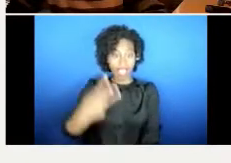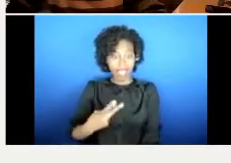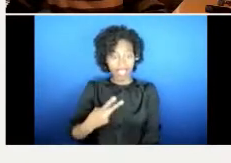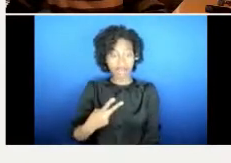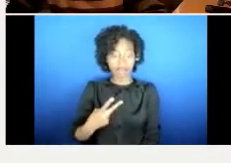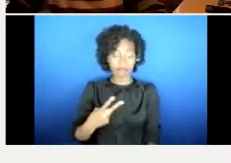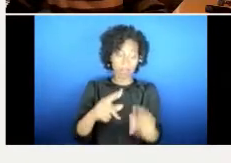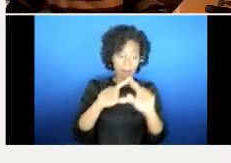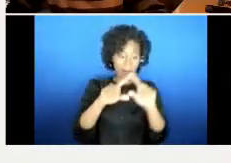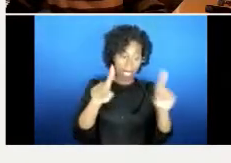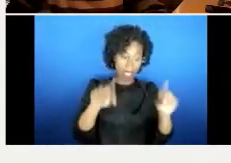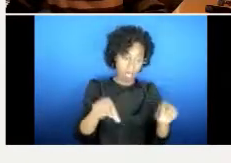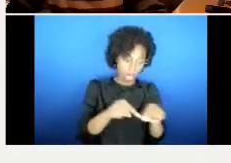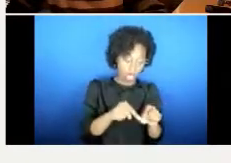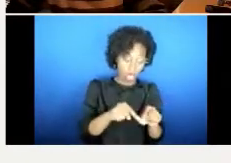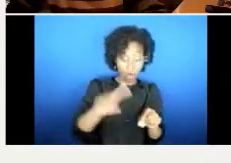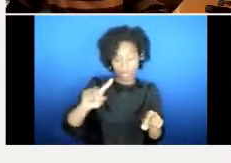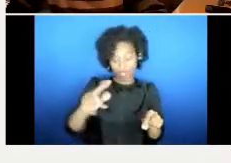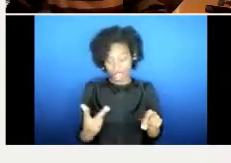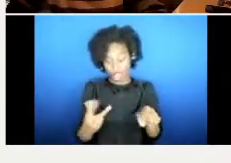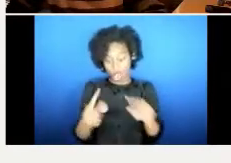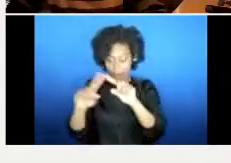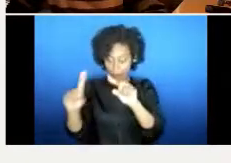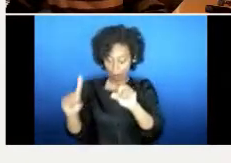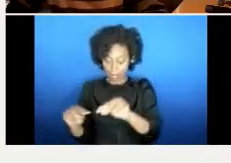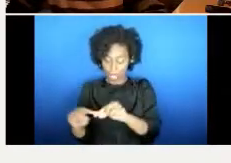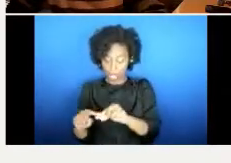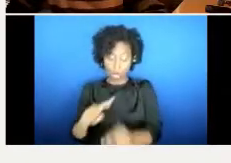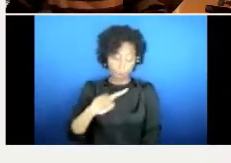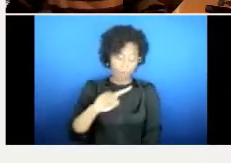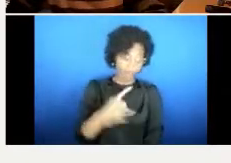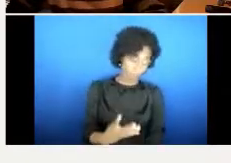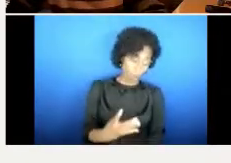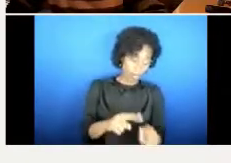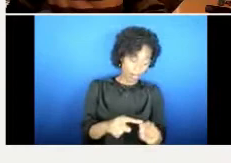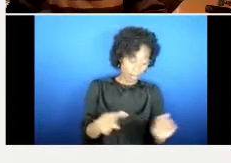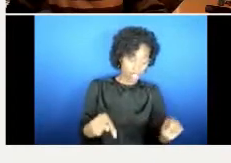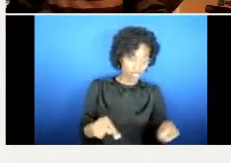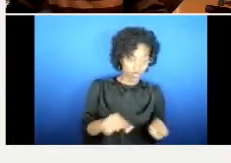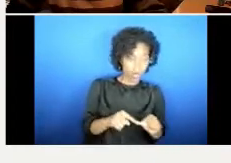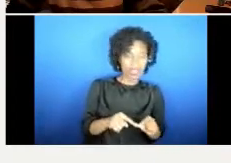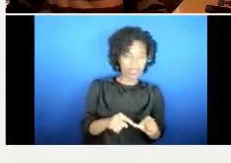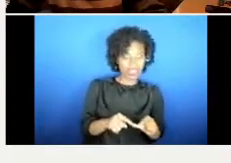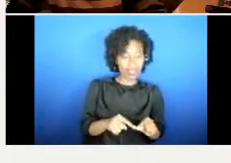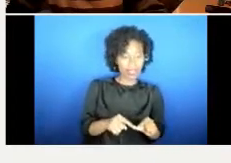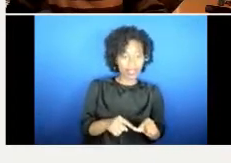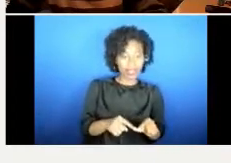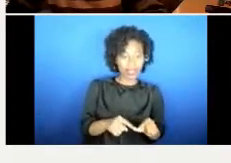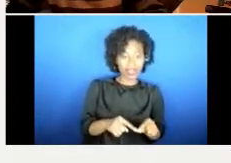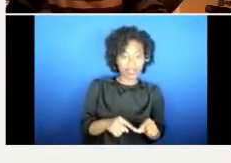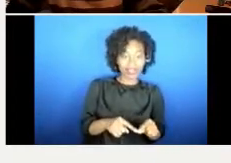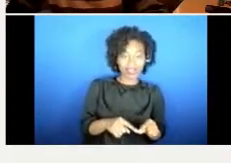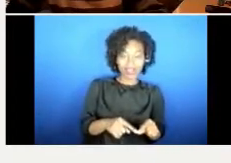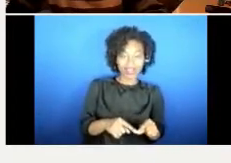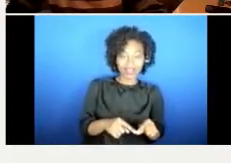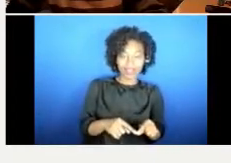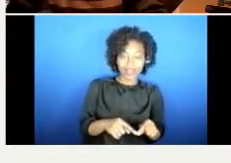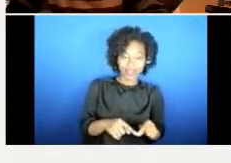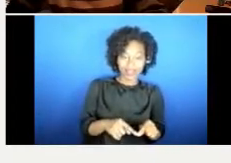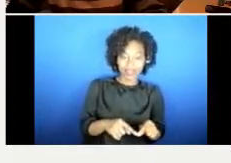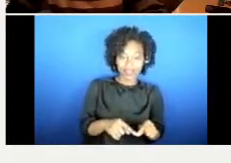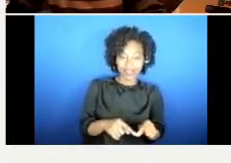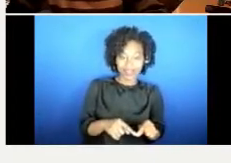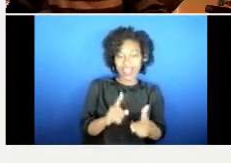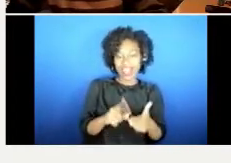module, quarter module-- these are quarter modules, and quarter and then half panel,